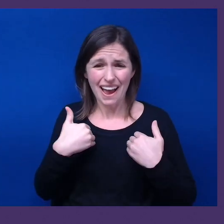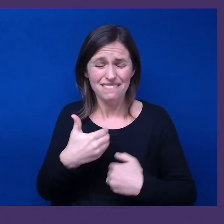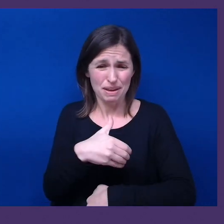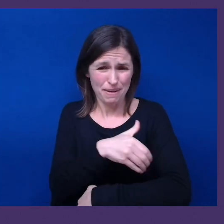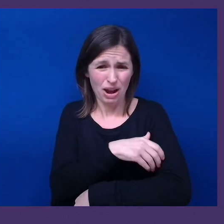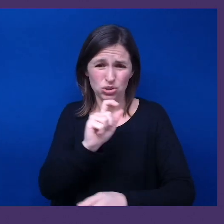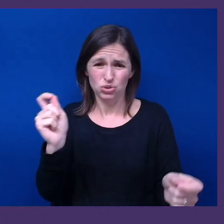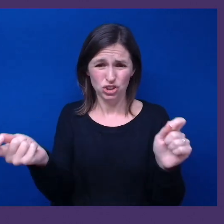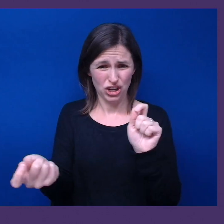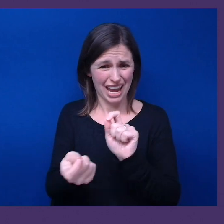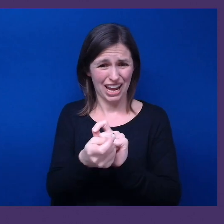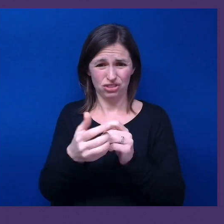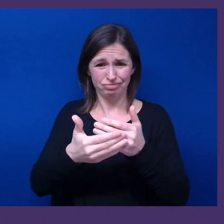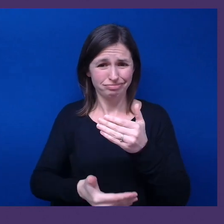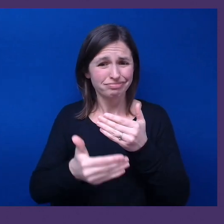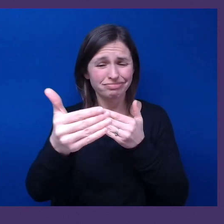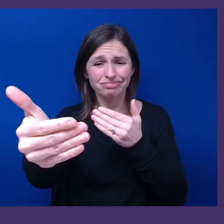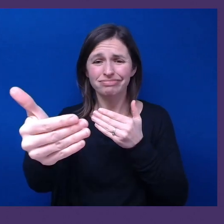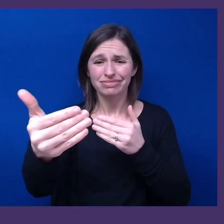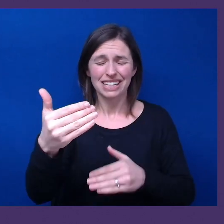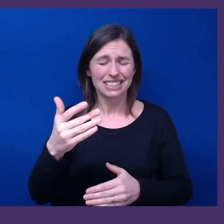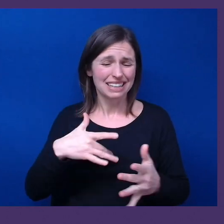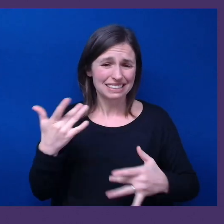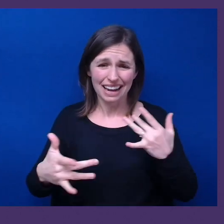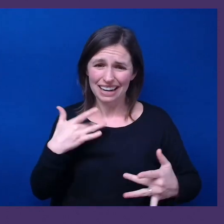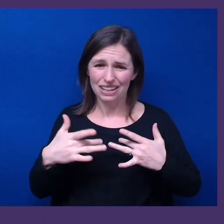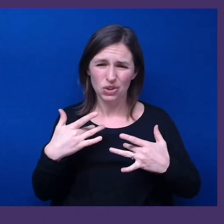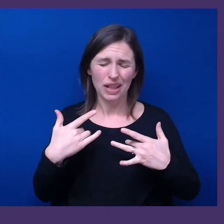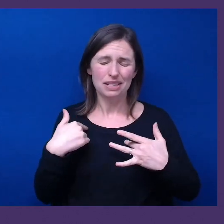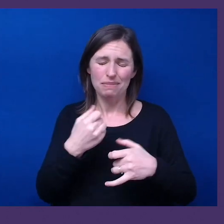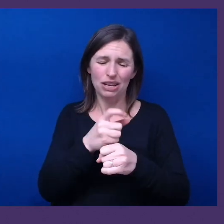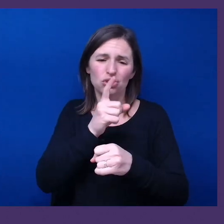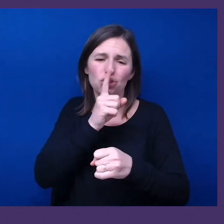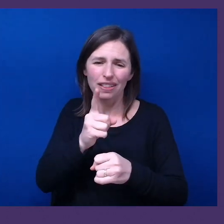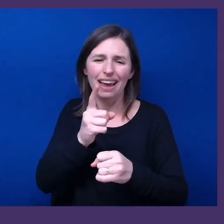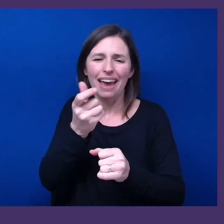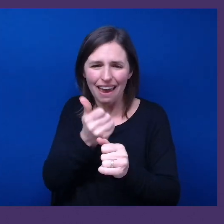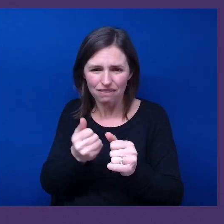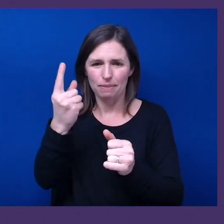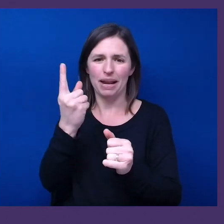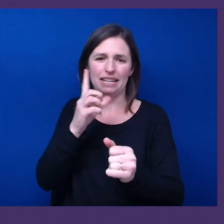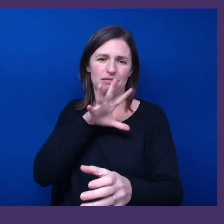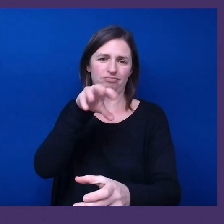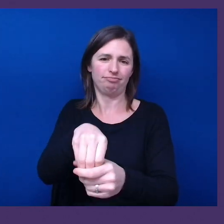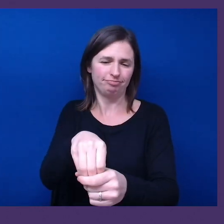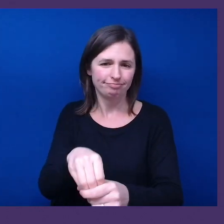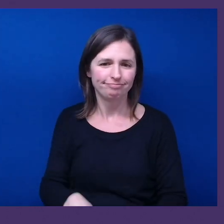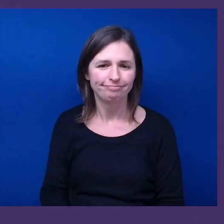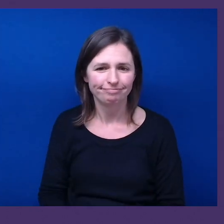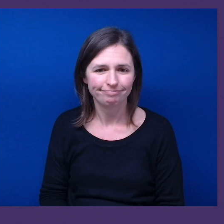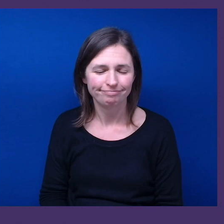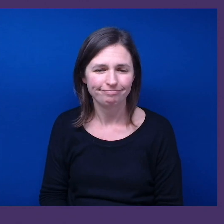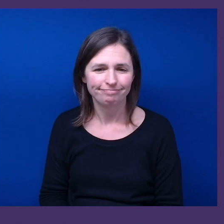So, let's make sure it includes everyone. Ioana Tanase: Those were fantastic tips for prompting,